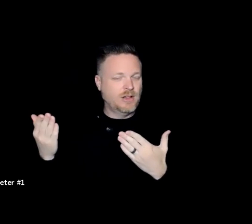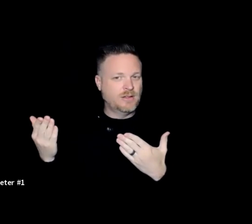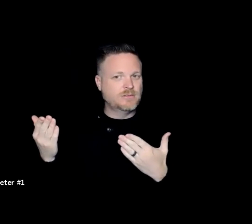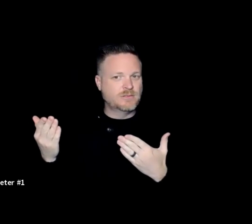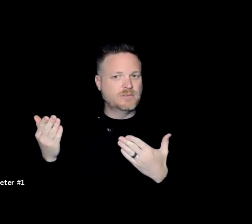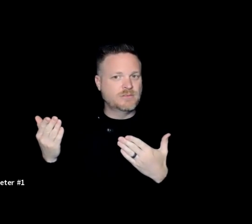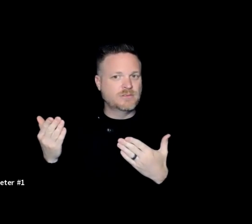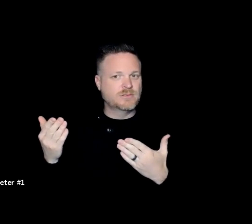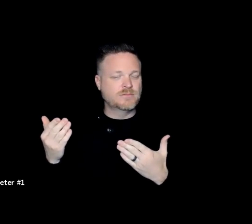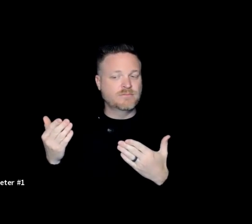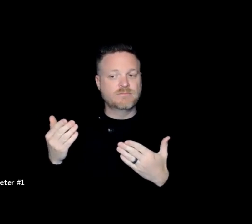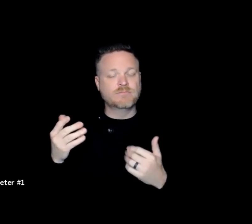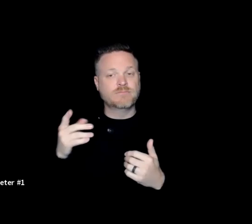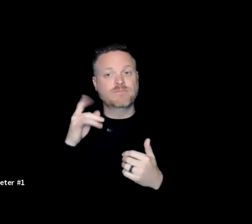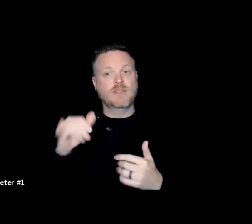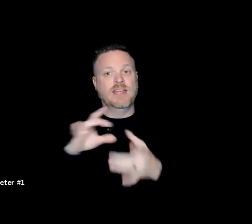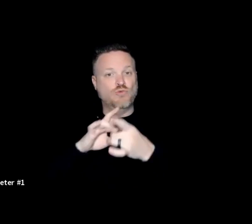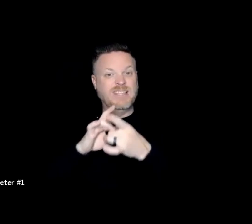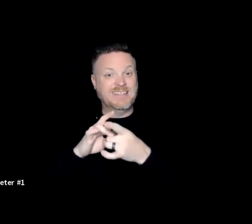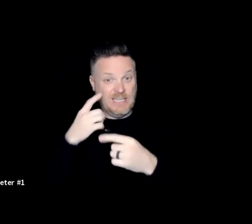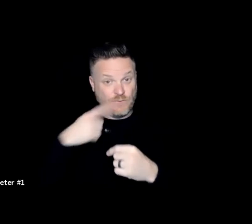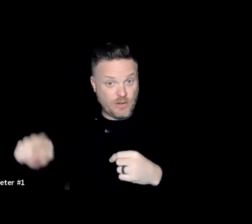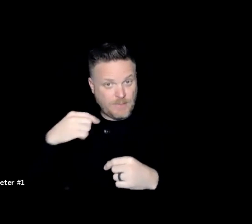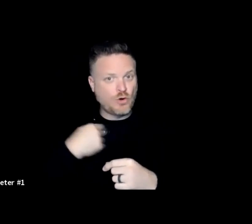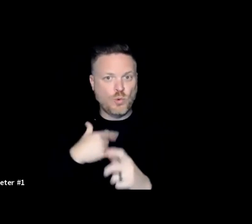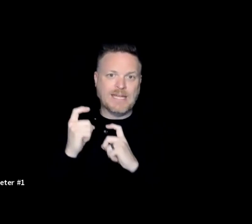Not only that it resonates for them but that we can deliver it to teachers